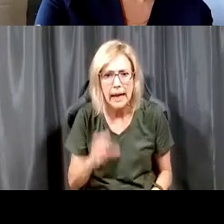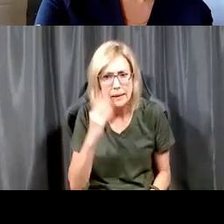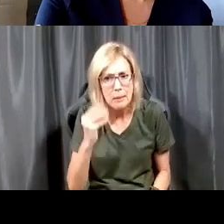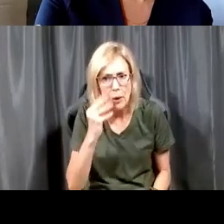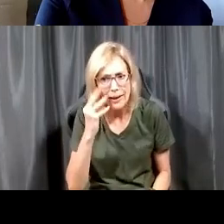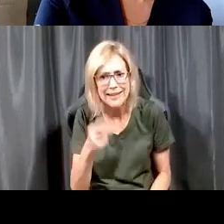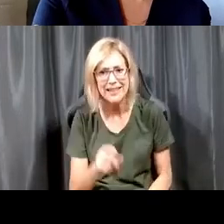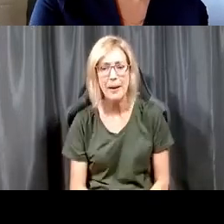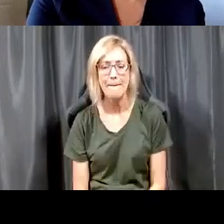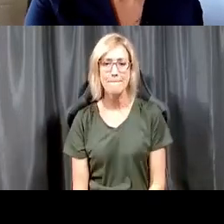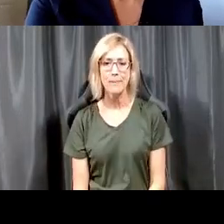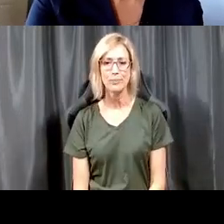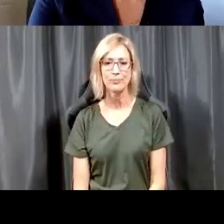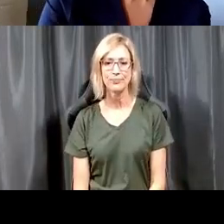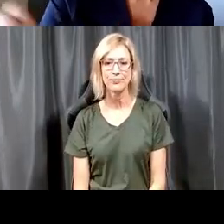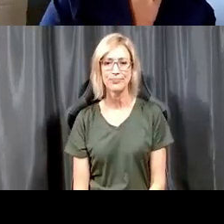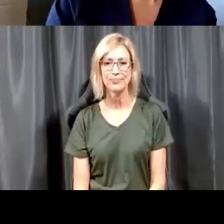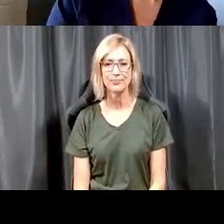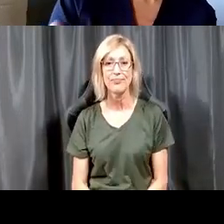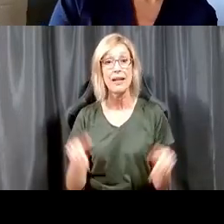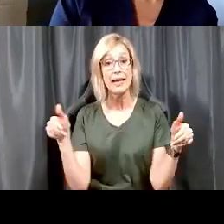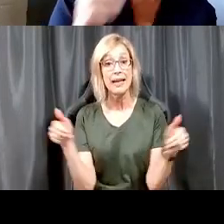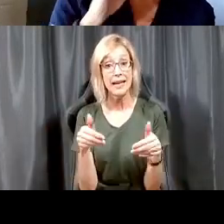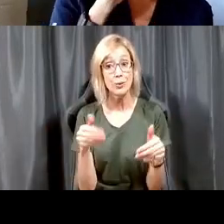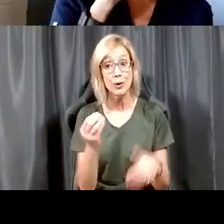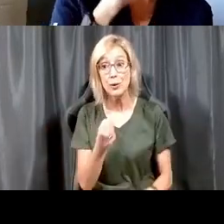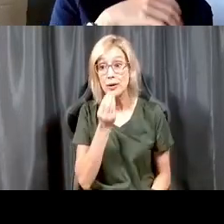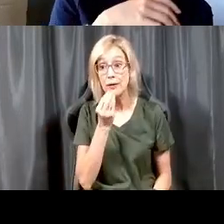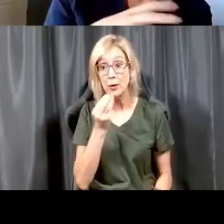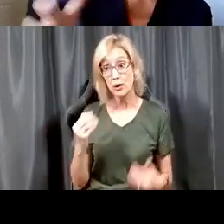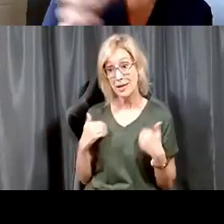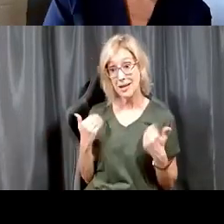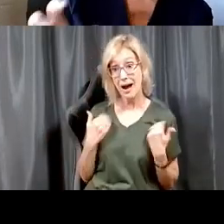. When we introduce foods at young ages like this, it helps